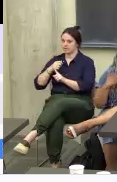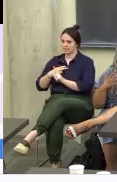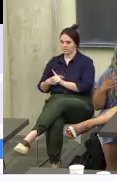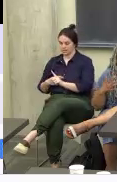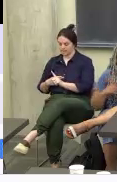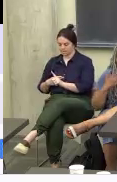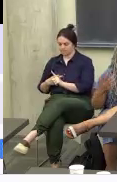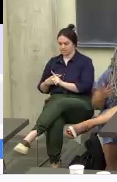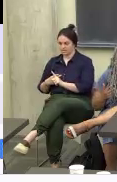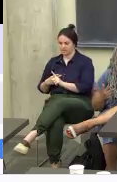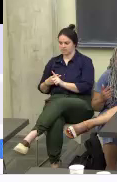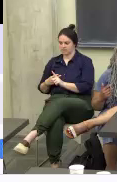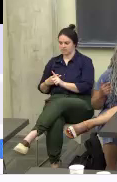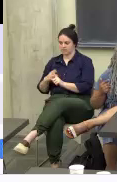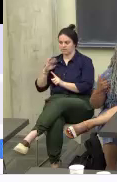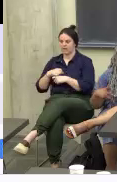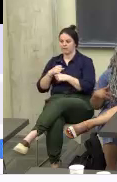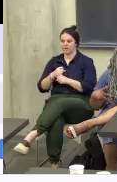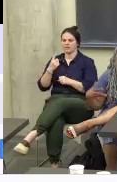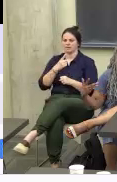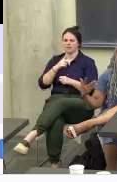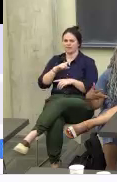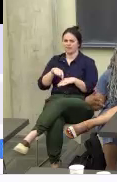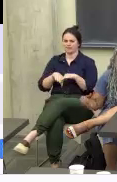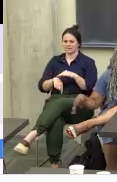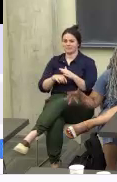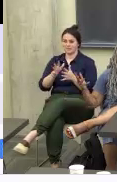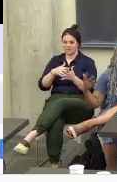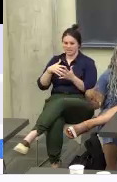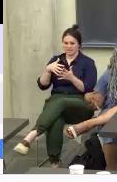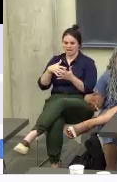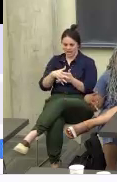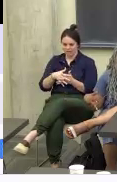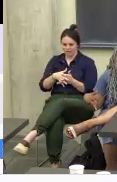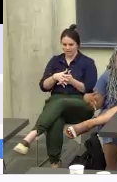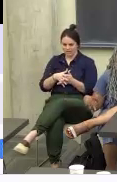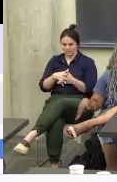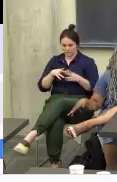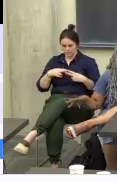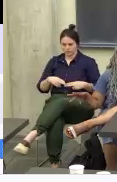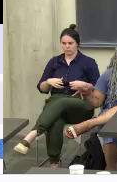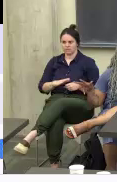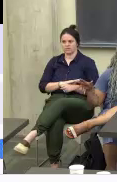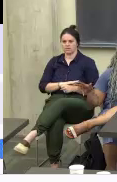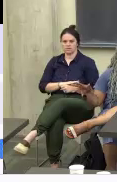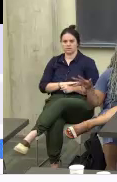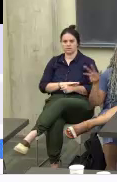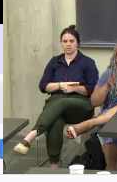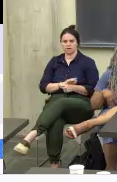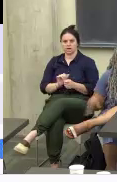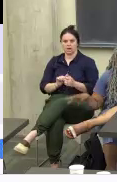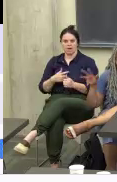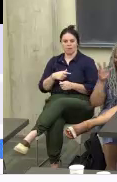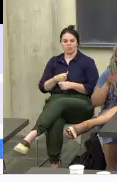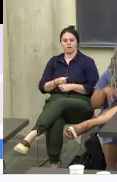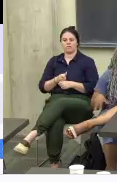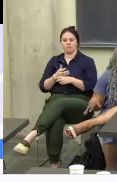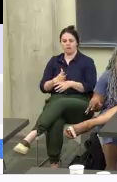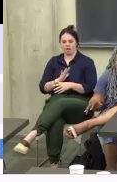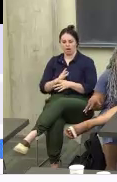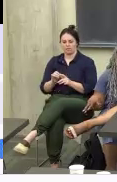Is by creating something that is deeply inherently human. How we cause our systems to be sustainable